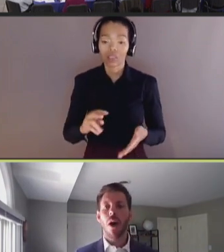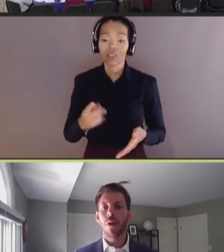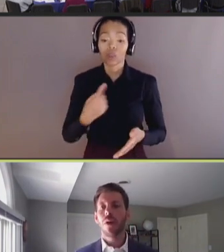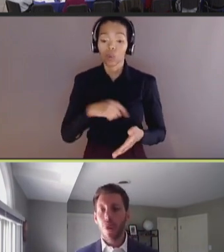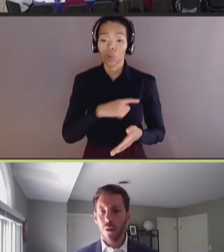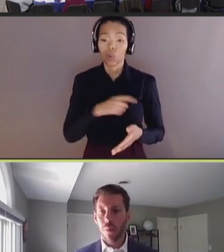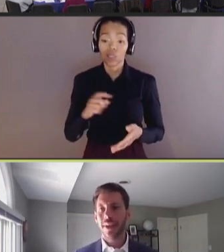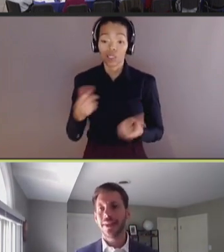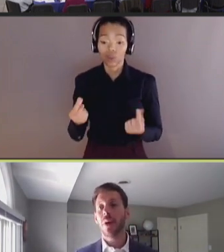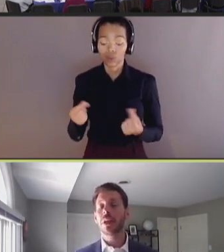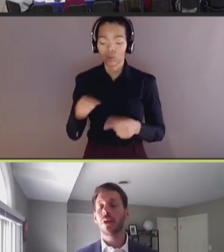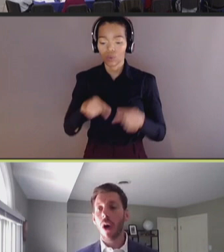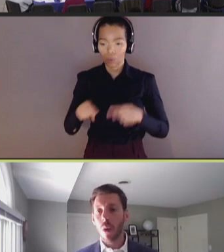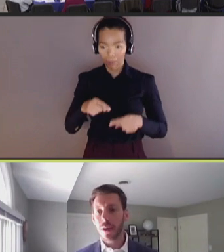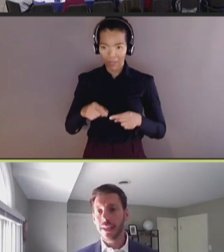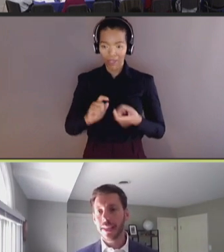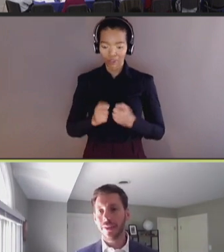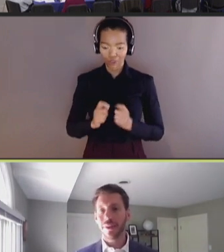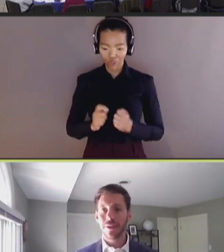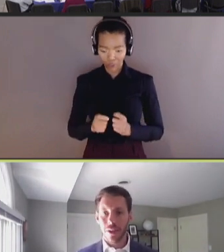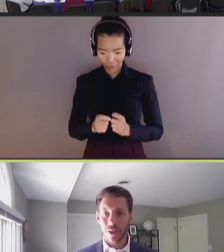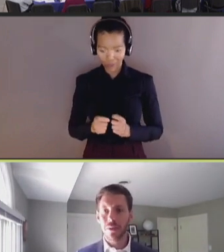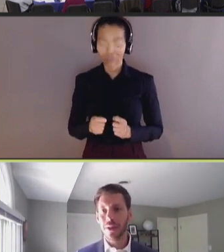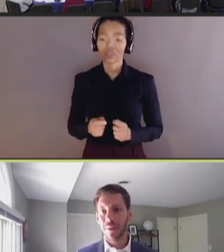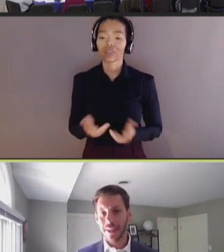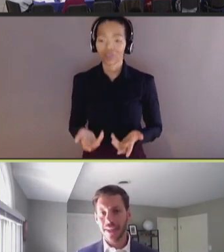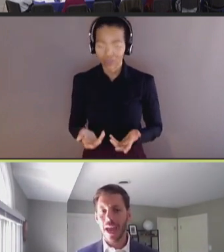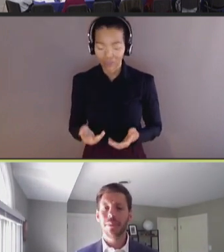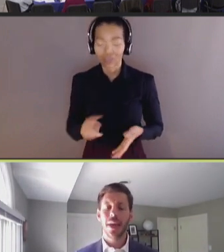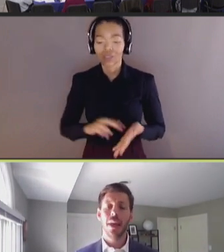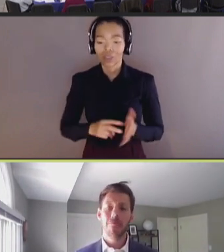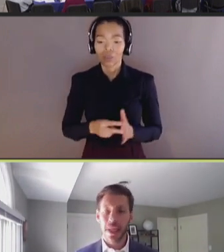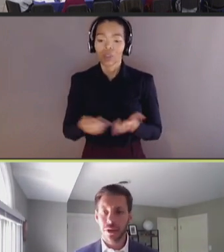our hope is that we can all work together to close some of these gaps and make sure